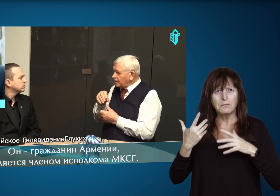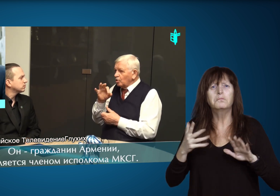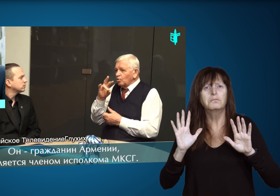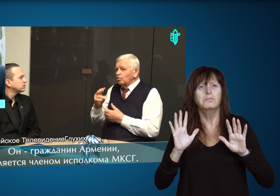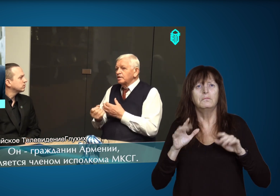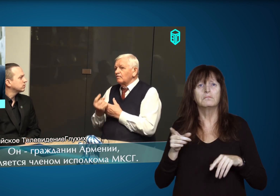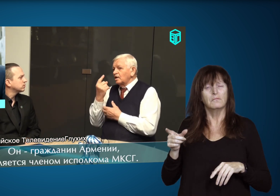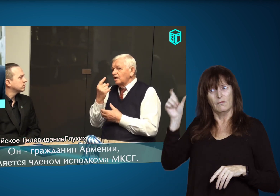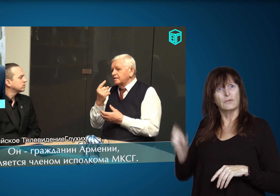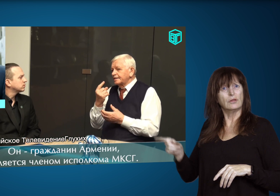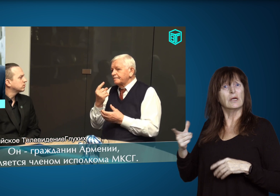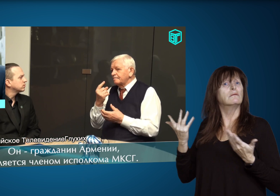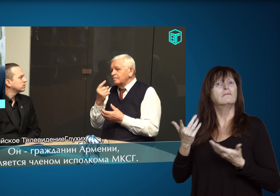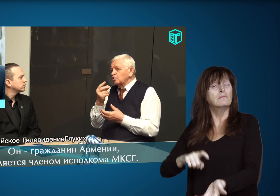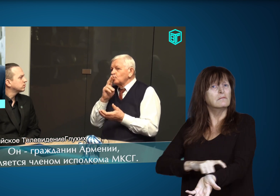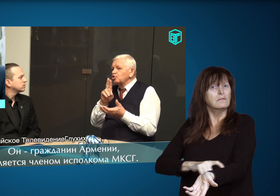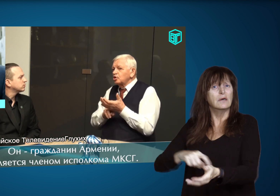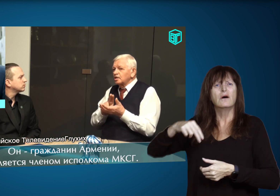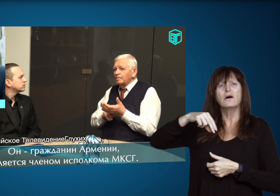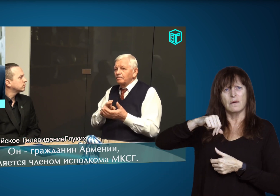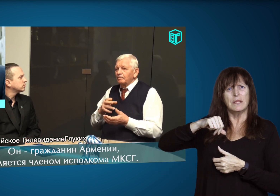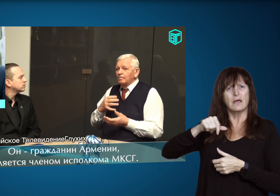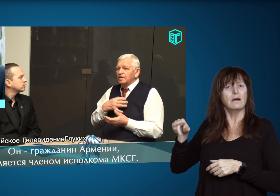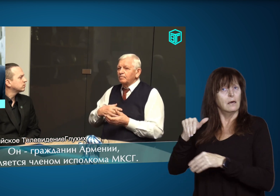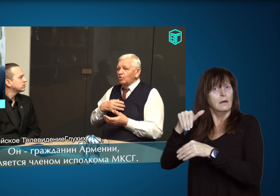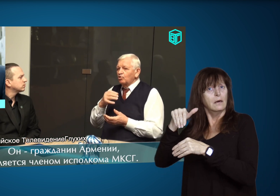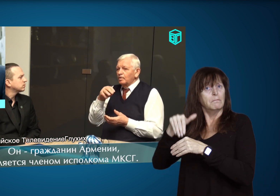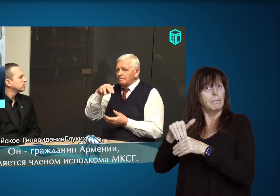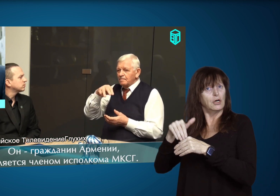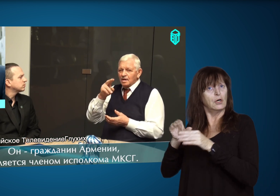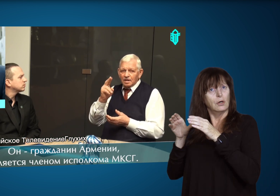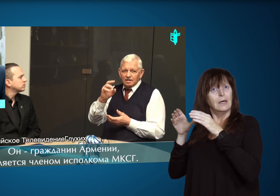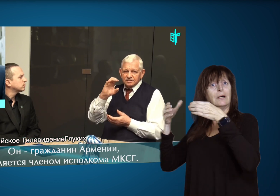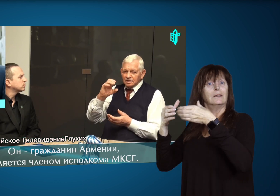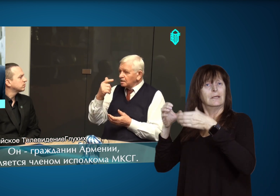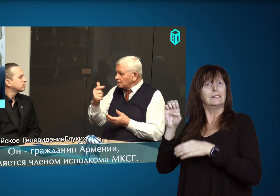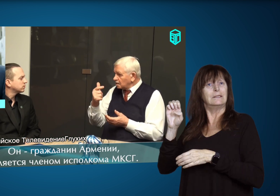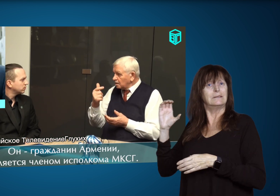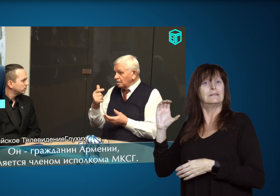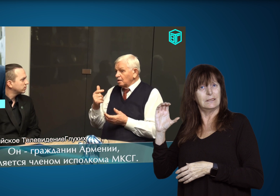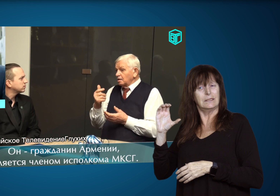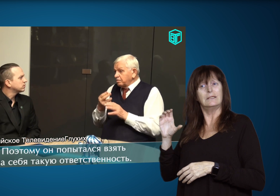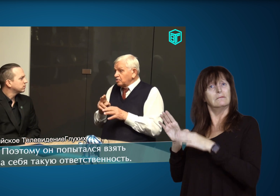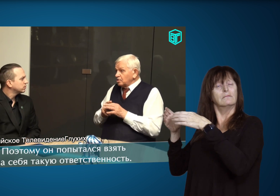He is a citizen of Armenia and a member of the executive committee